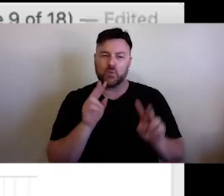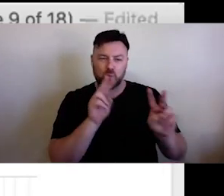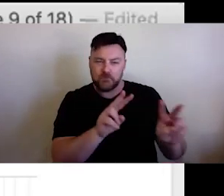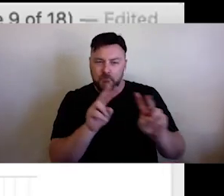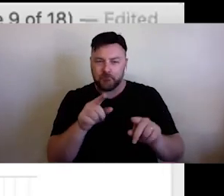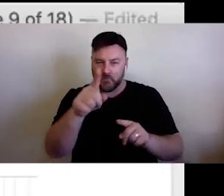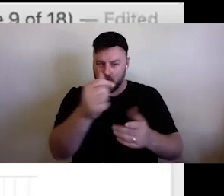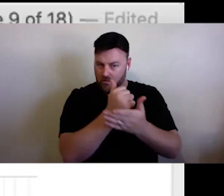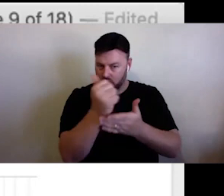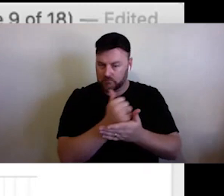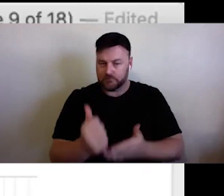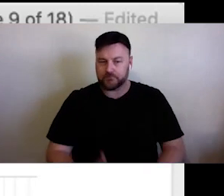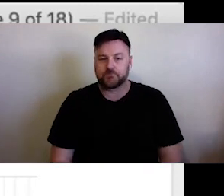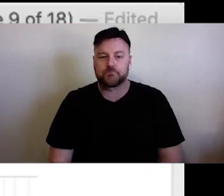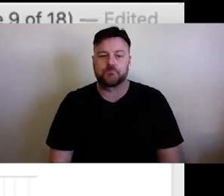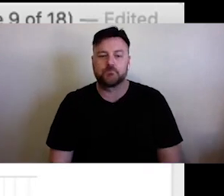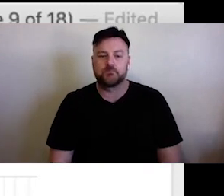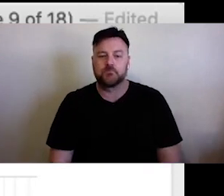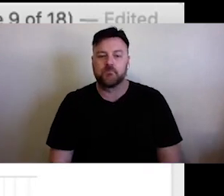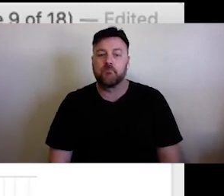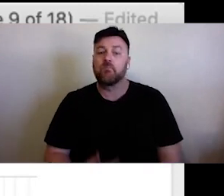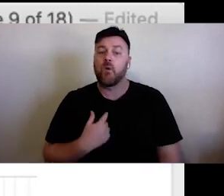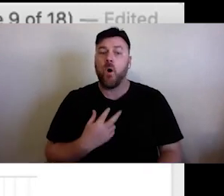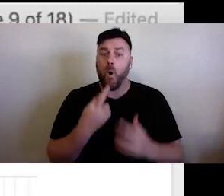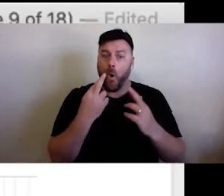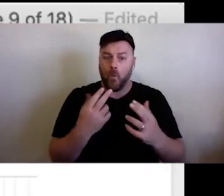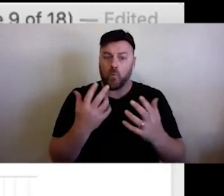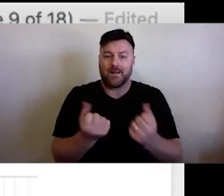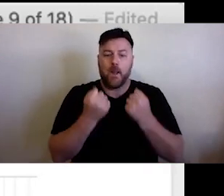would love if you're awir of an litices and you yourself have been